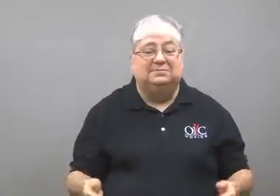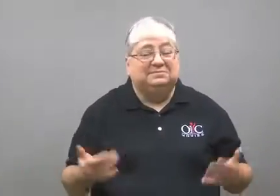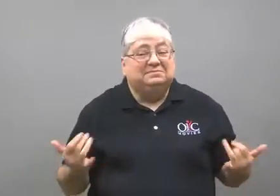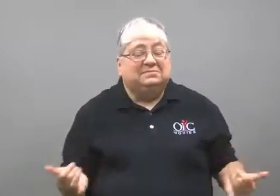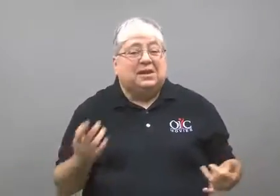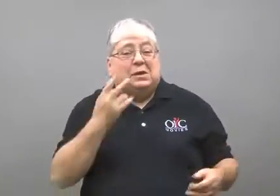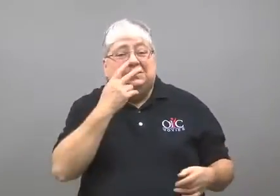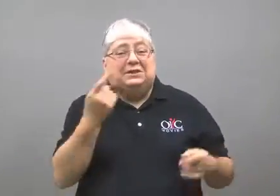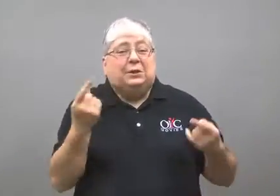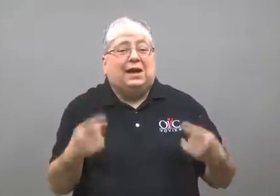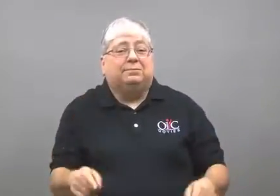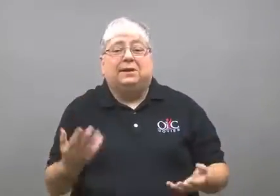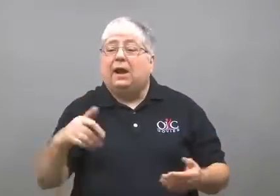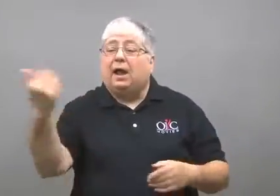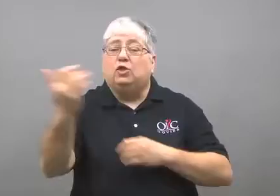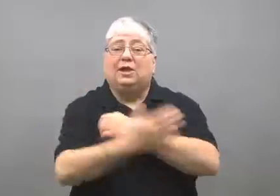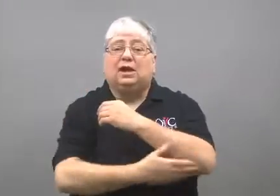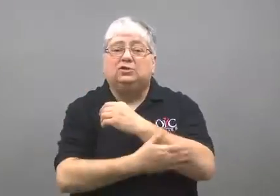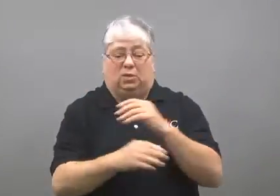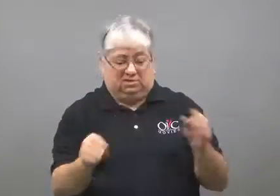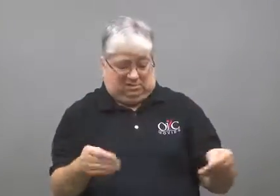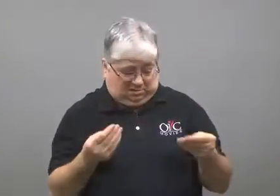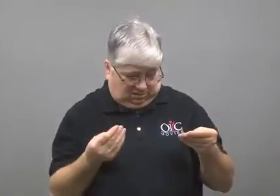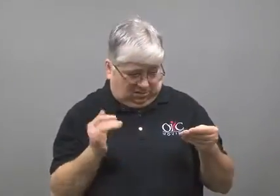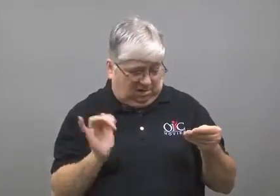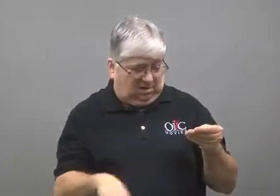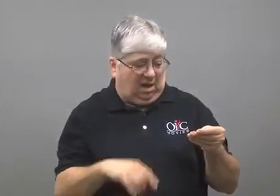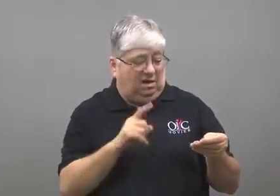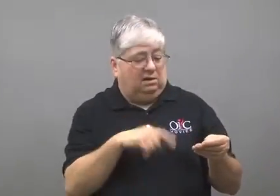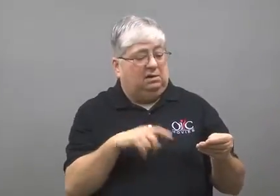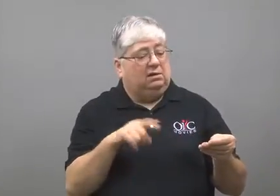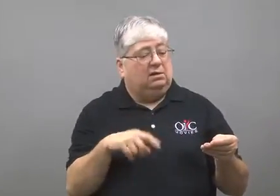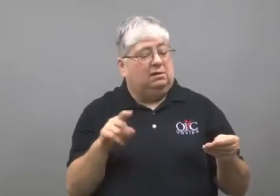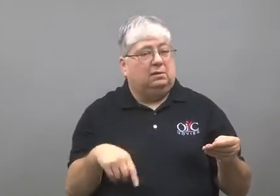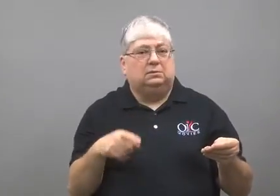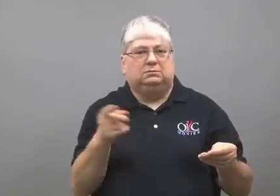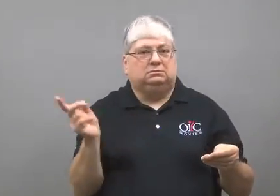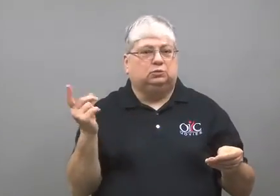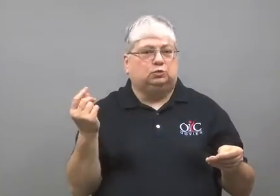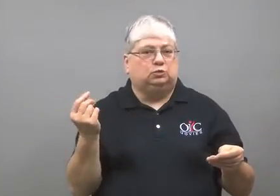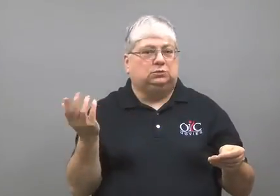Now other countries will read the report. We'll see what happens as a result.